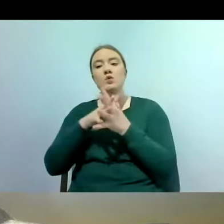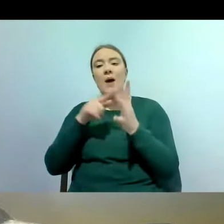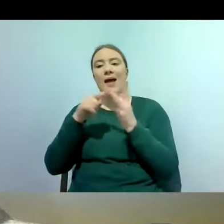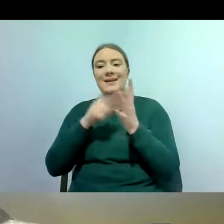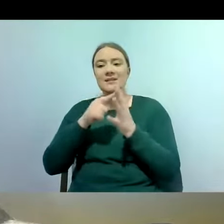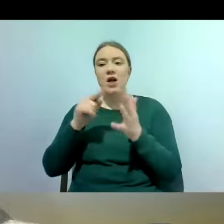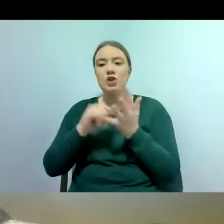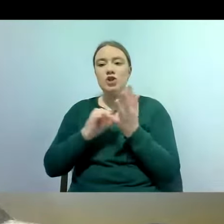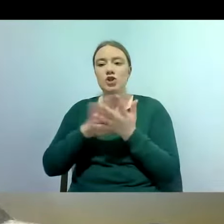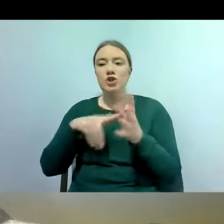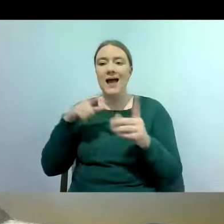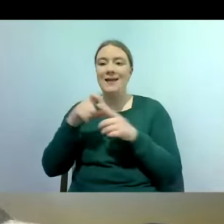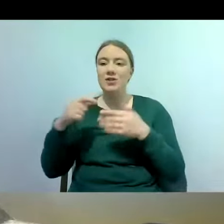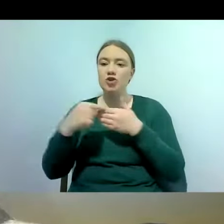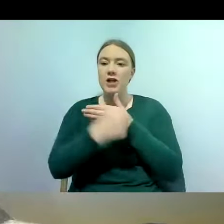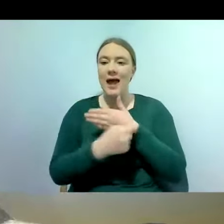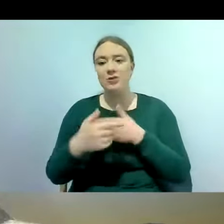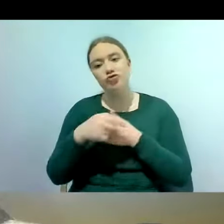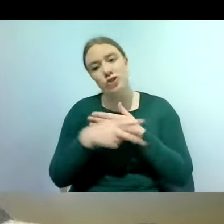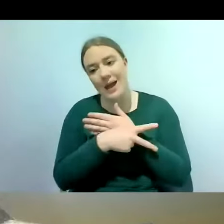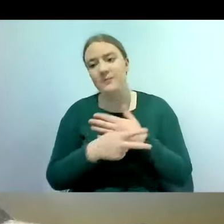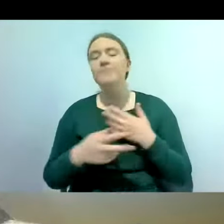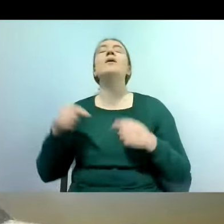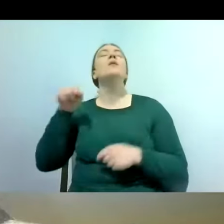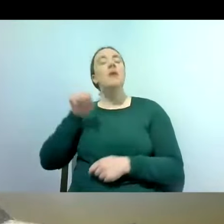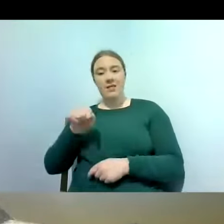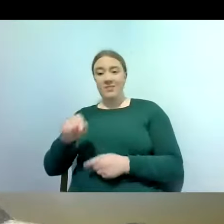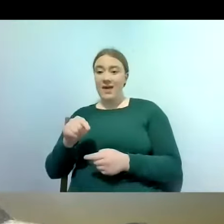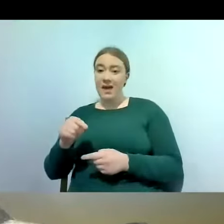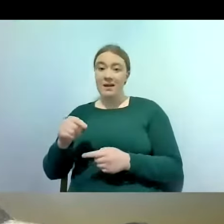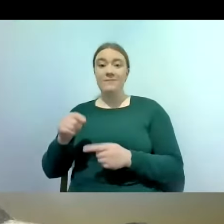and they arrive in in the river seven in uh around april and may